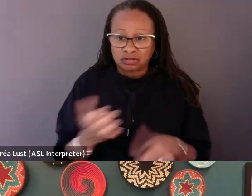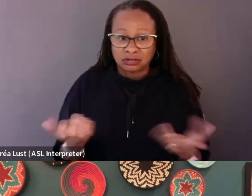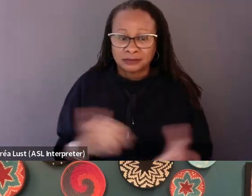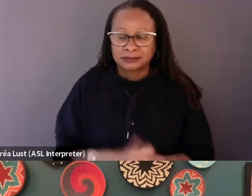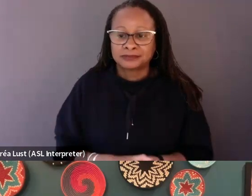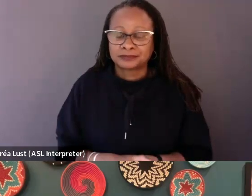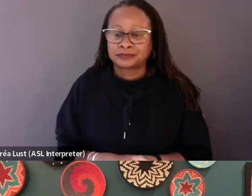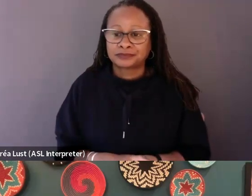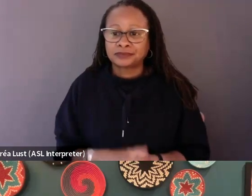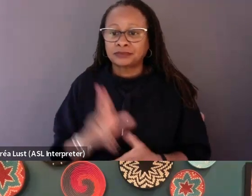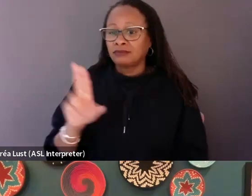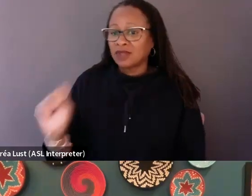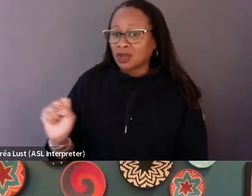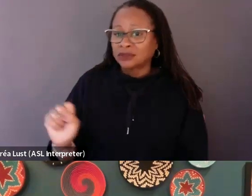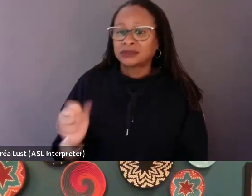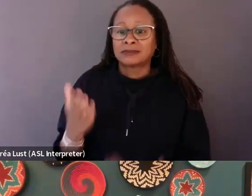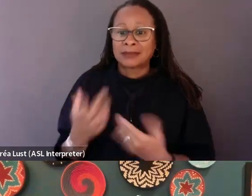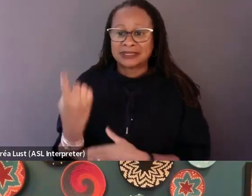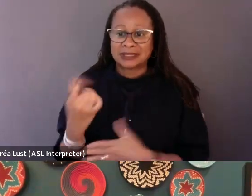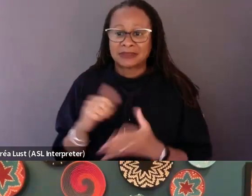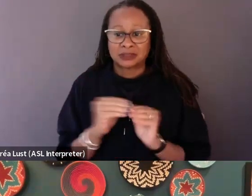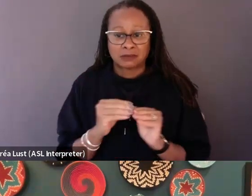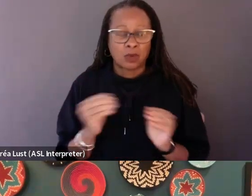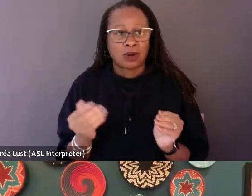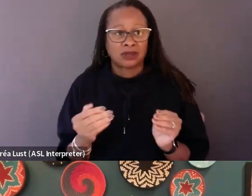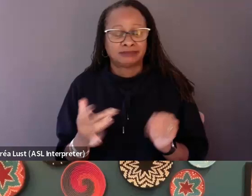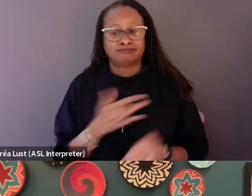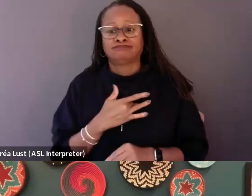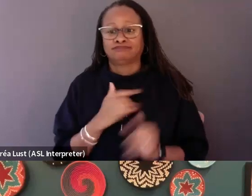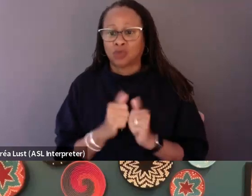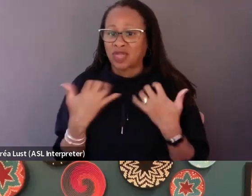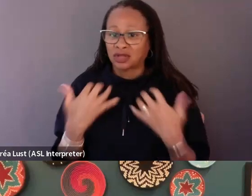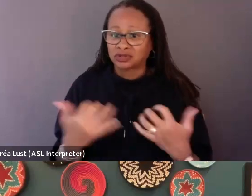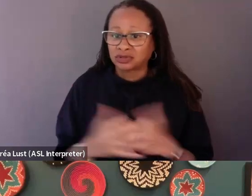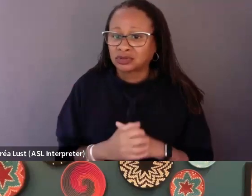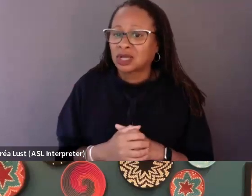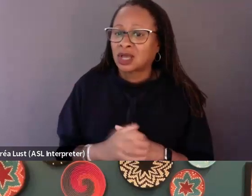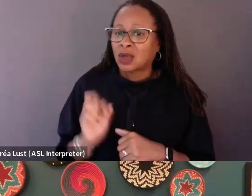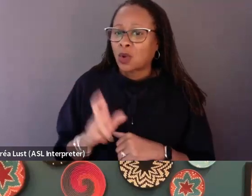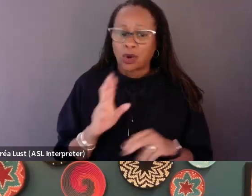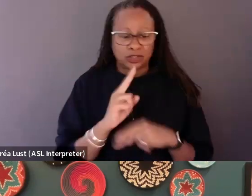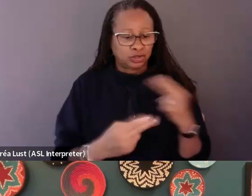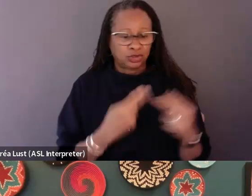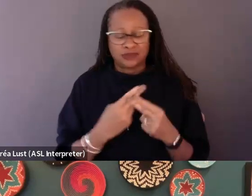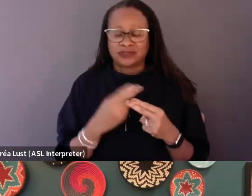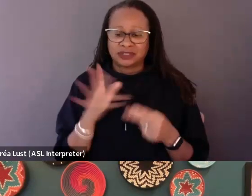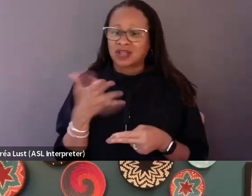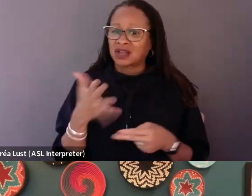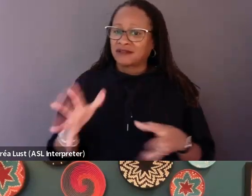United States may be something resonates more with audiences or is there this universal kind of reception for the film?